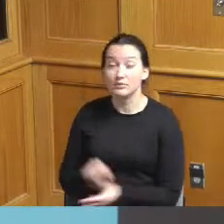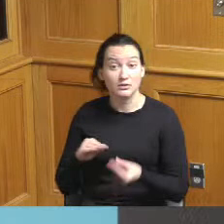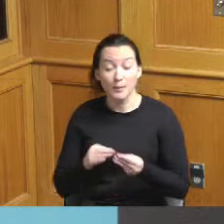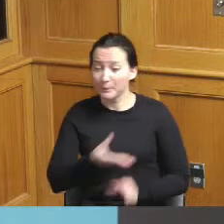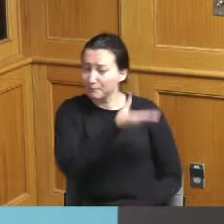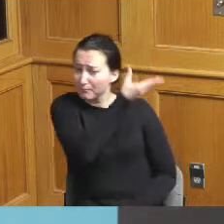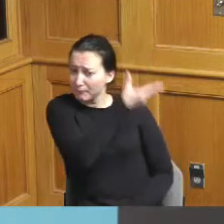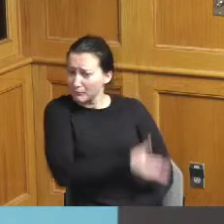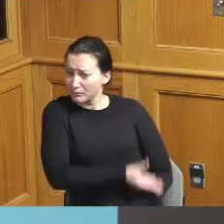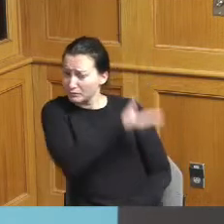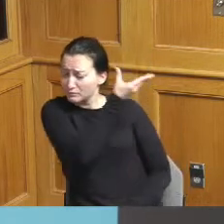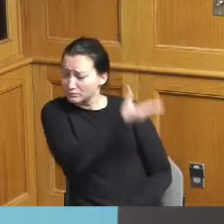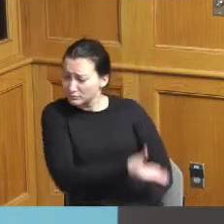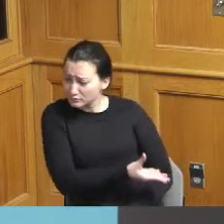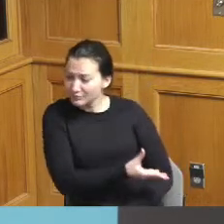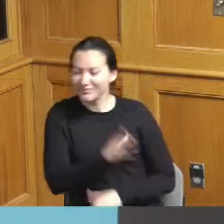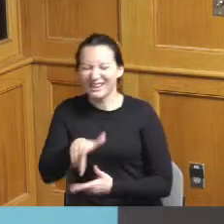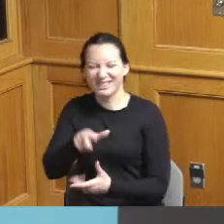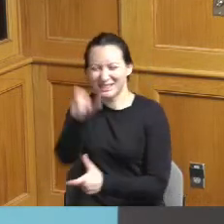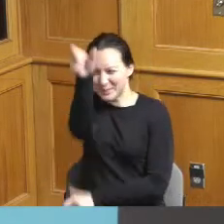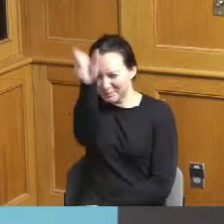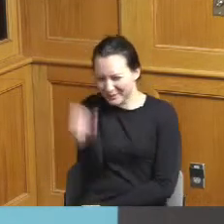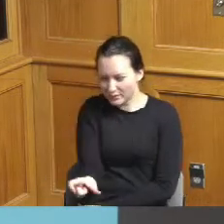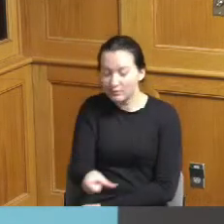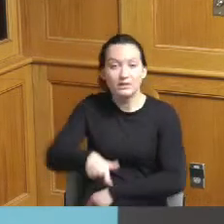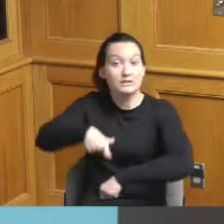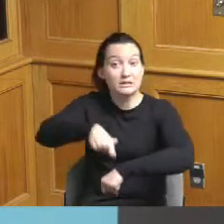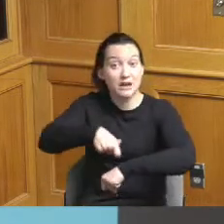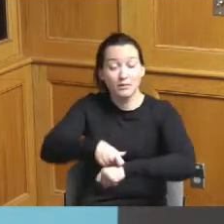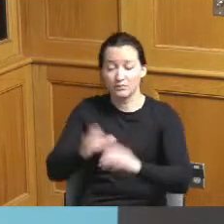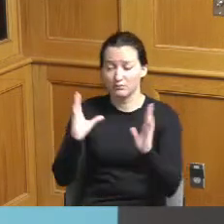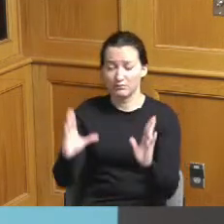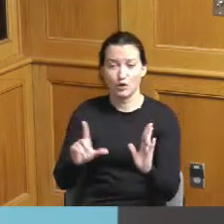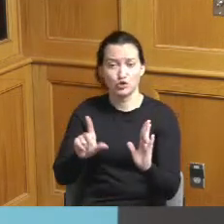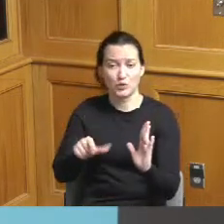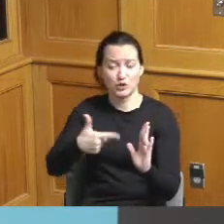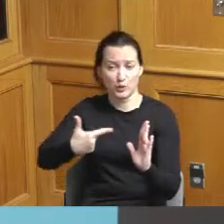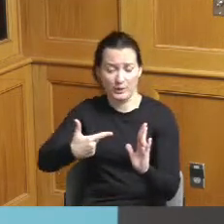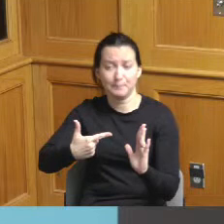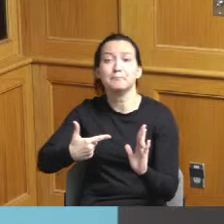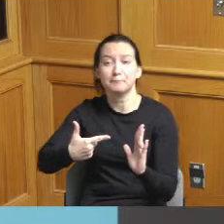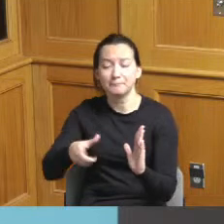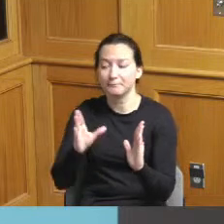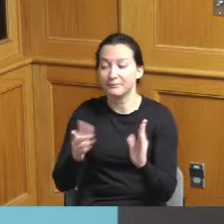see on this slide in the middle column are point in time for 2021 our largest program